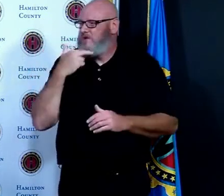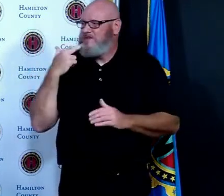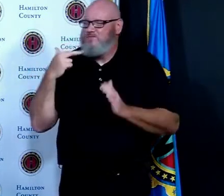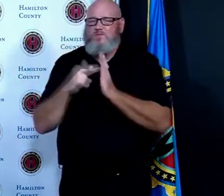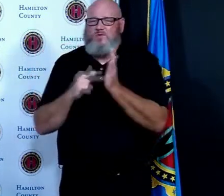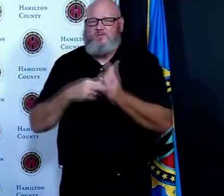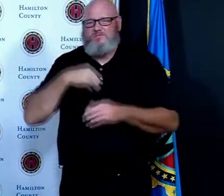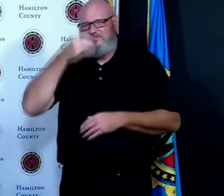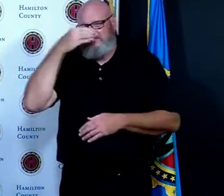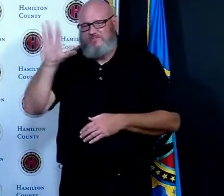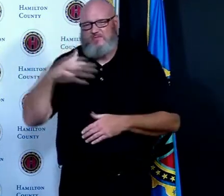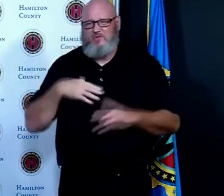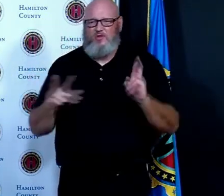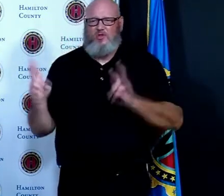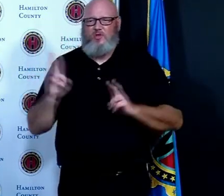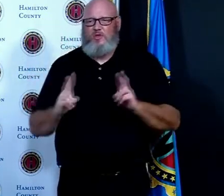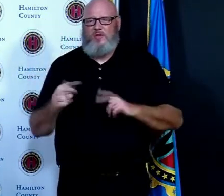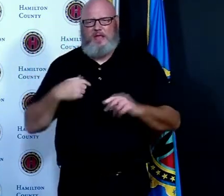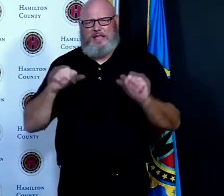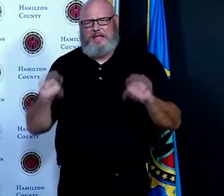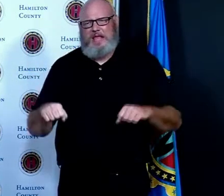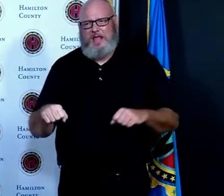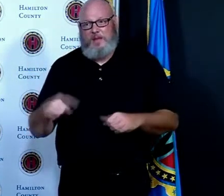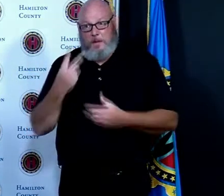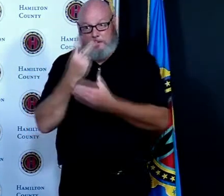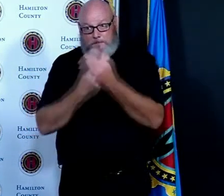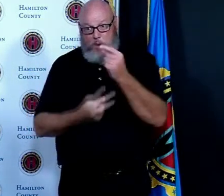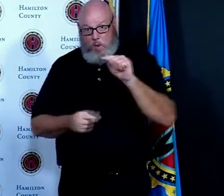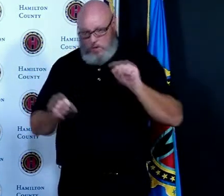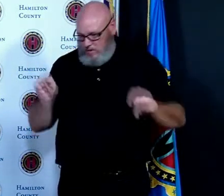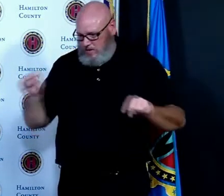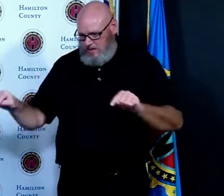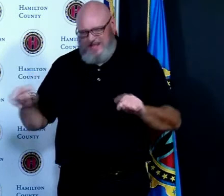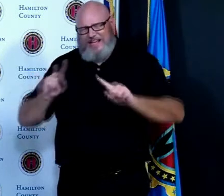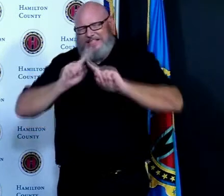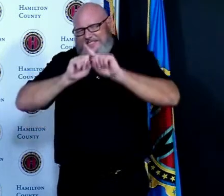and I think that holds true across the board if our businesses and our restaurants are doing a